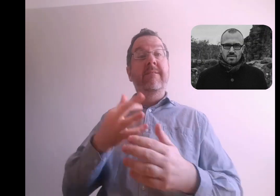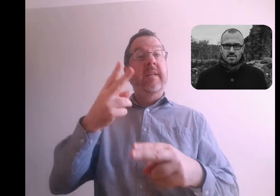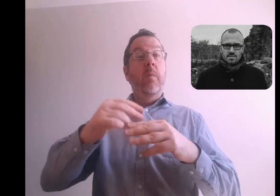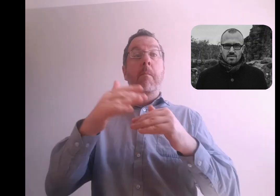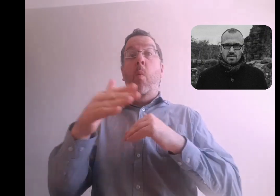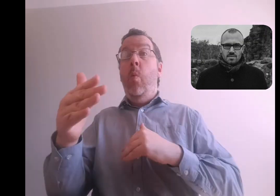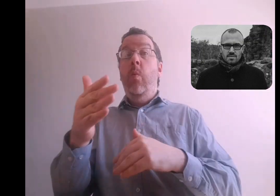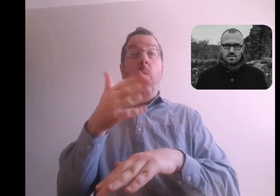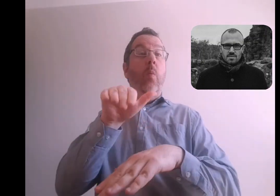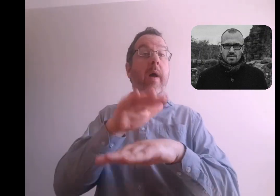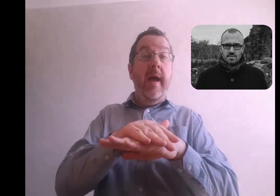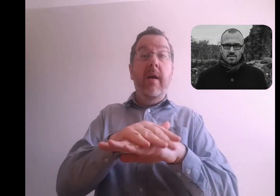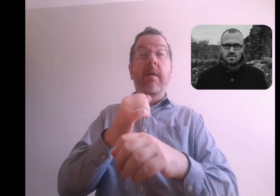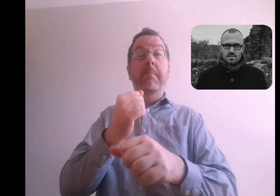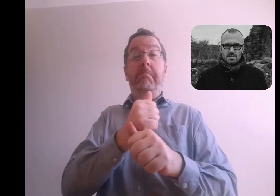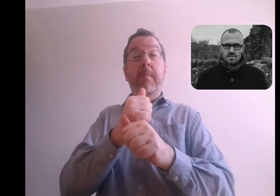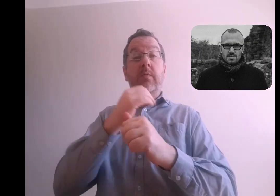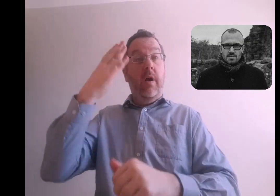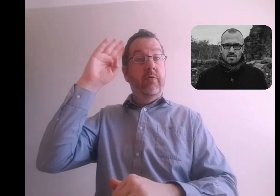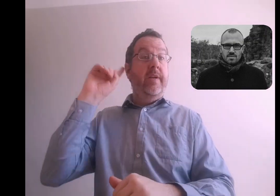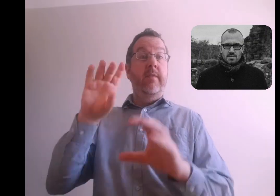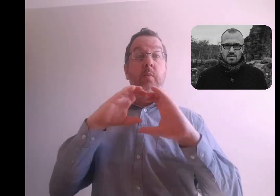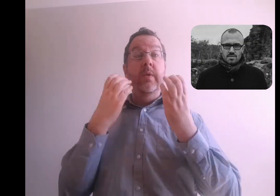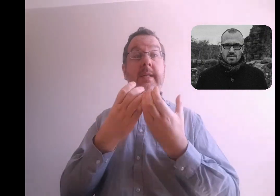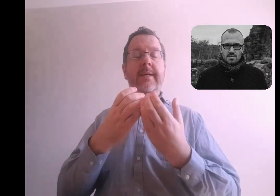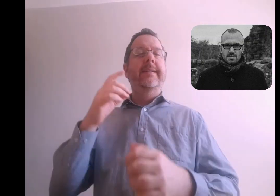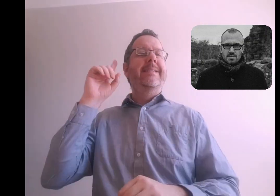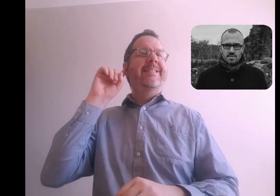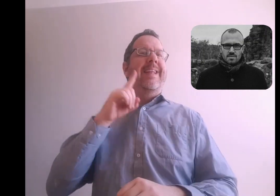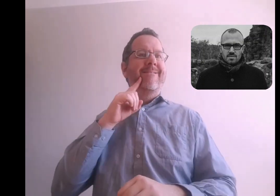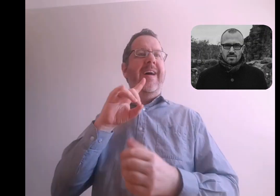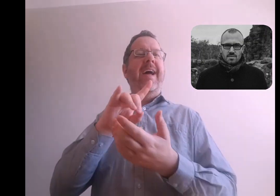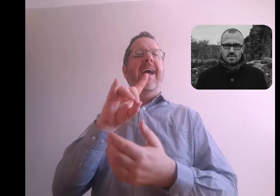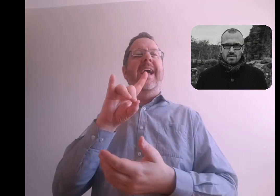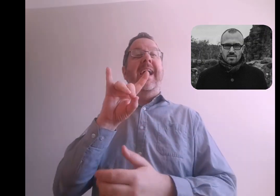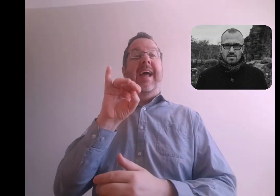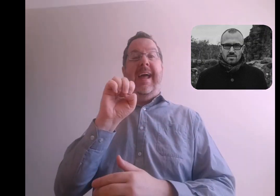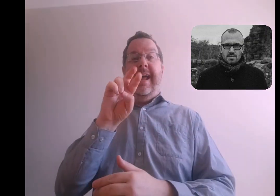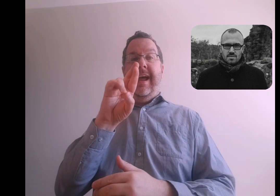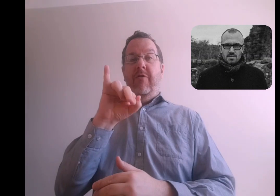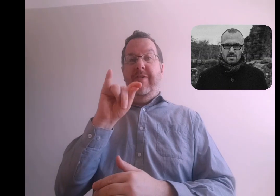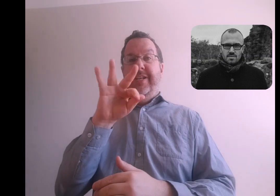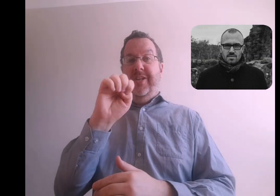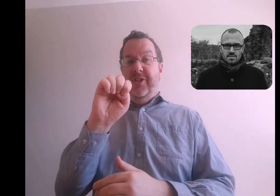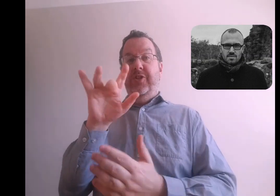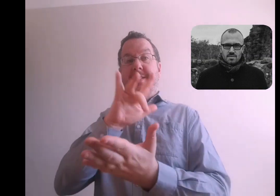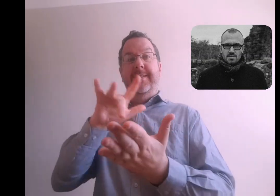You can find out more about the history of our deaf community at www.DeafHeritageCentre.com,